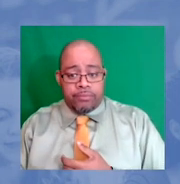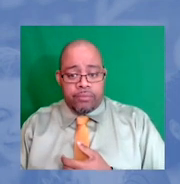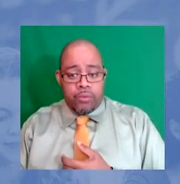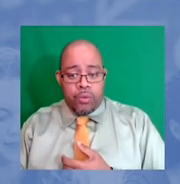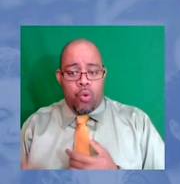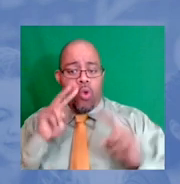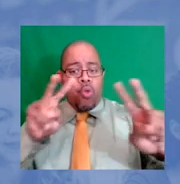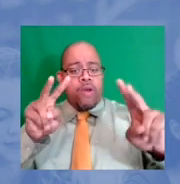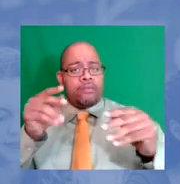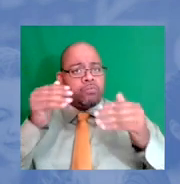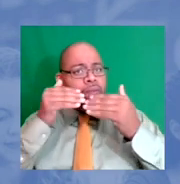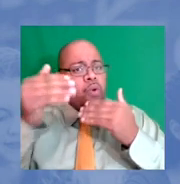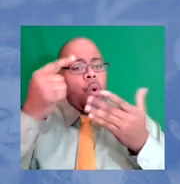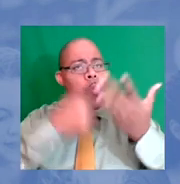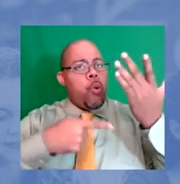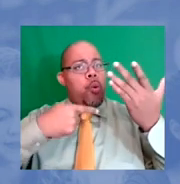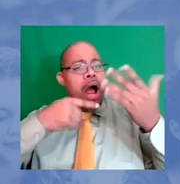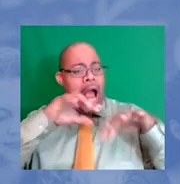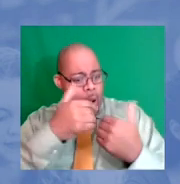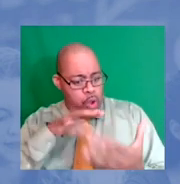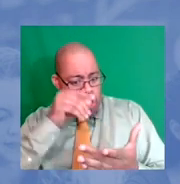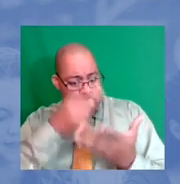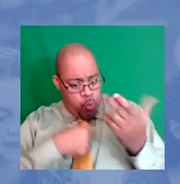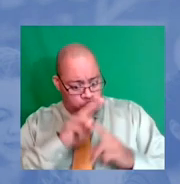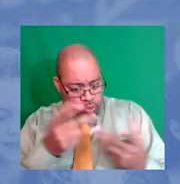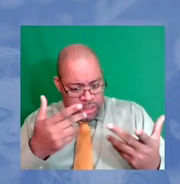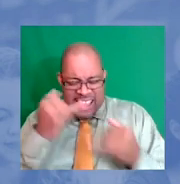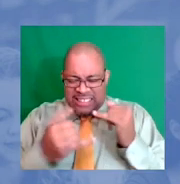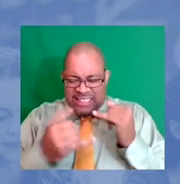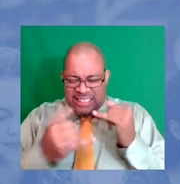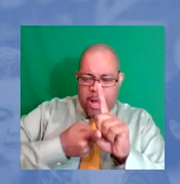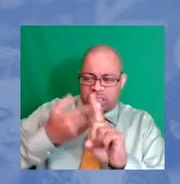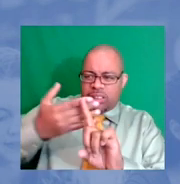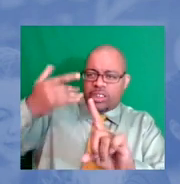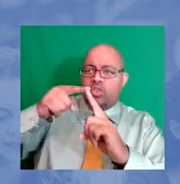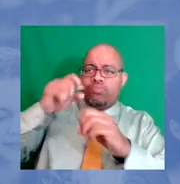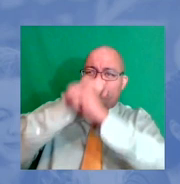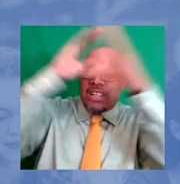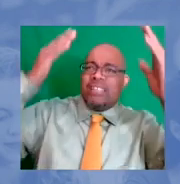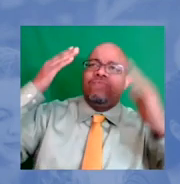WHAT WE'VE LEARNED IN THE LAST 15 MONTHS OR SO TO REIMAGINE NOT JUST SCHOOL BUT WHAT LEARN